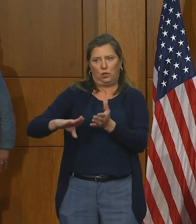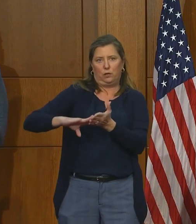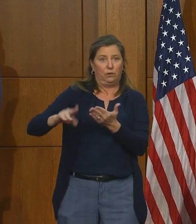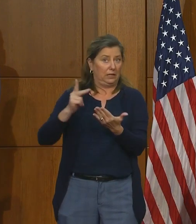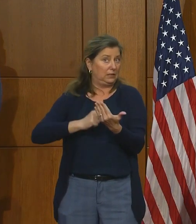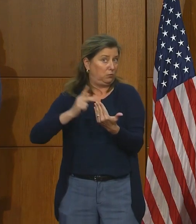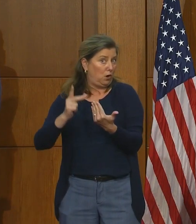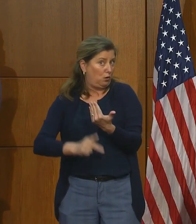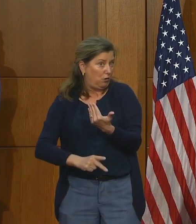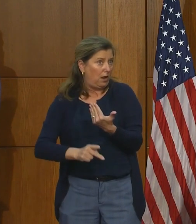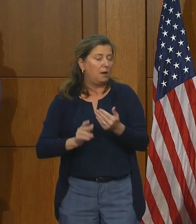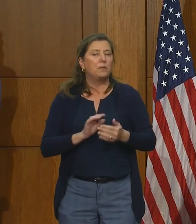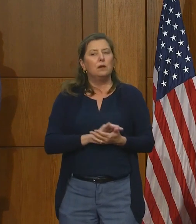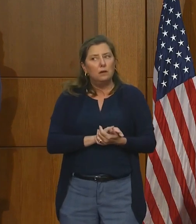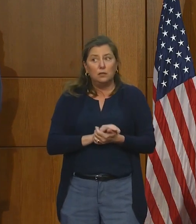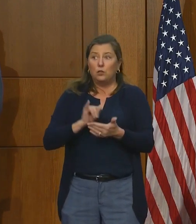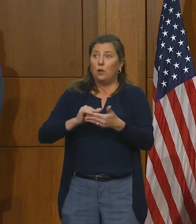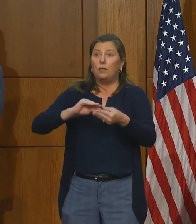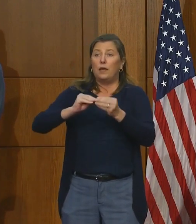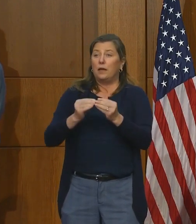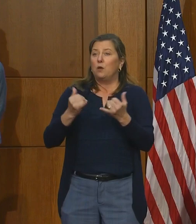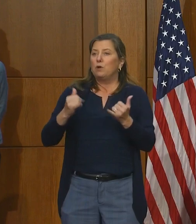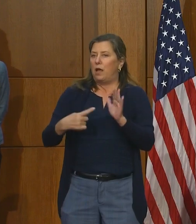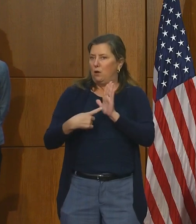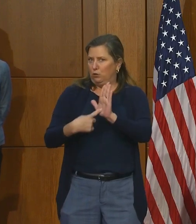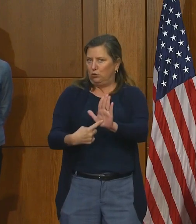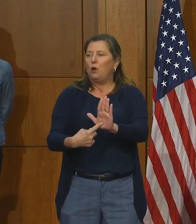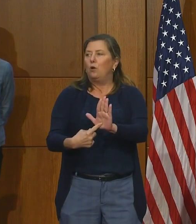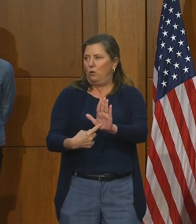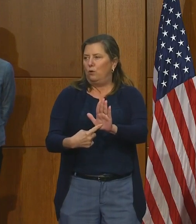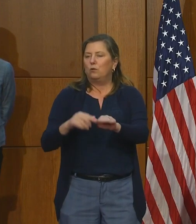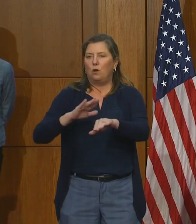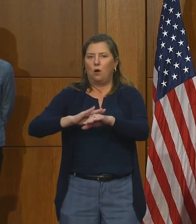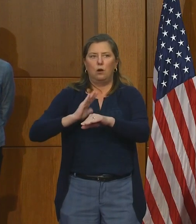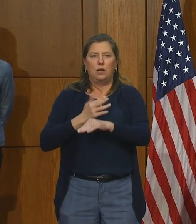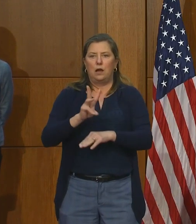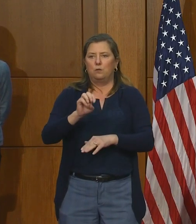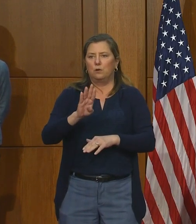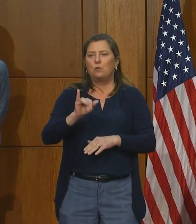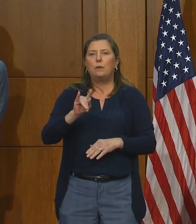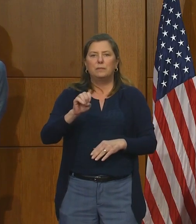DEAL SEES DOING A PHENOMENAL JOB WITH THEIR EARLY RELEASE